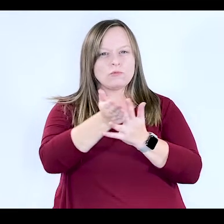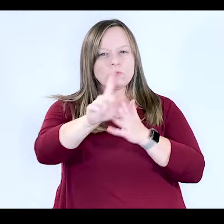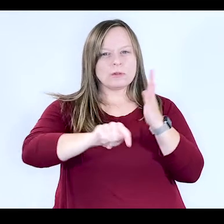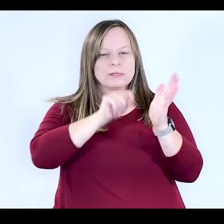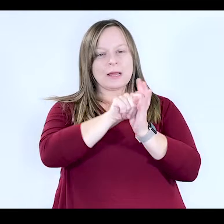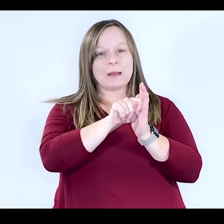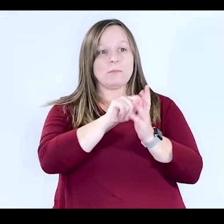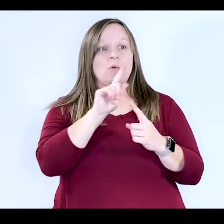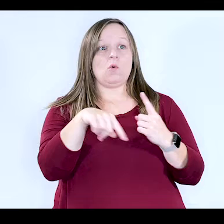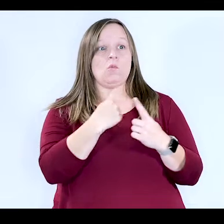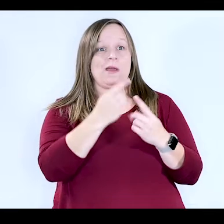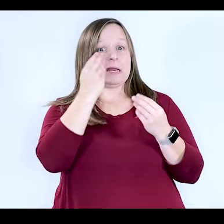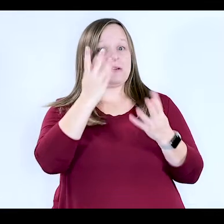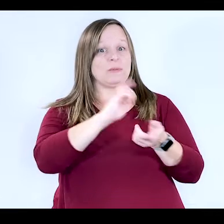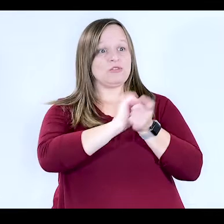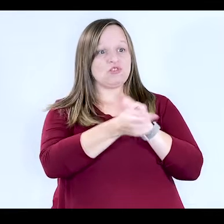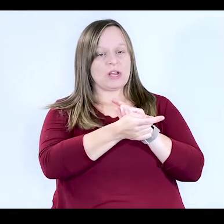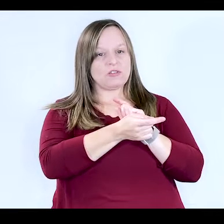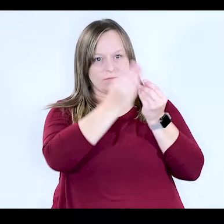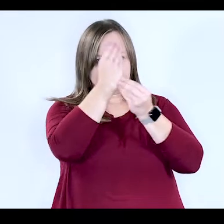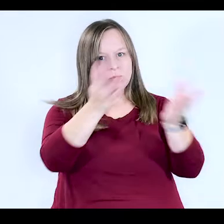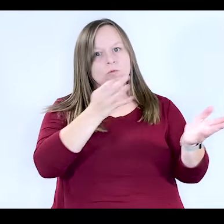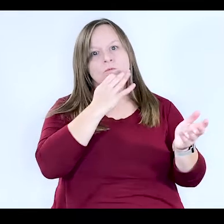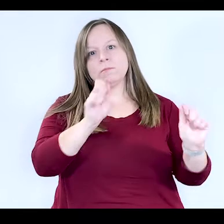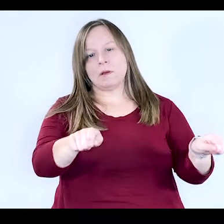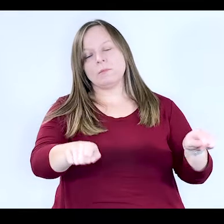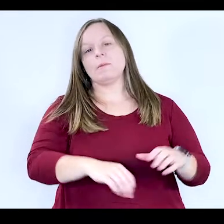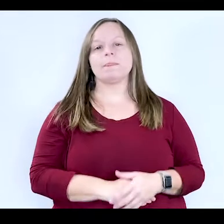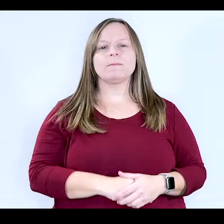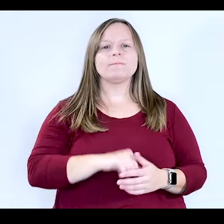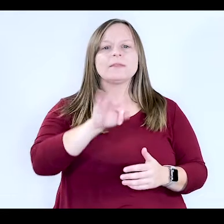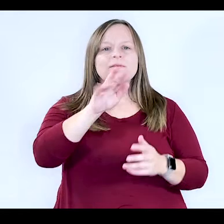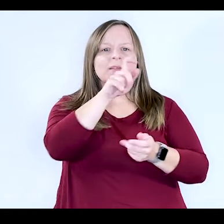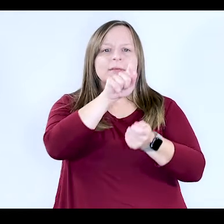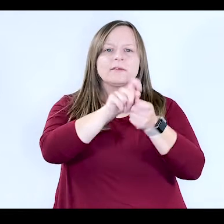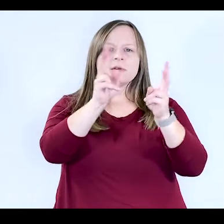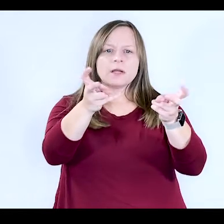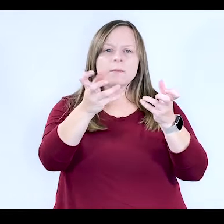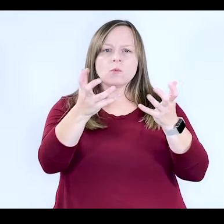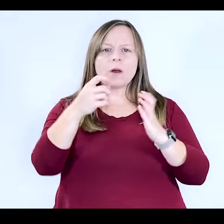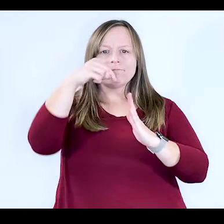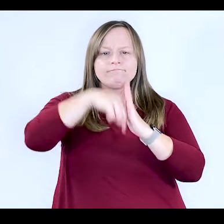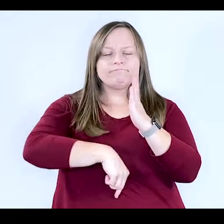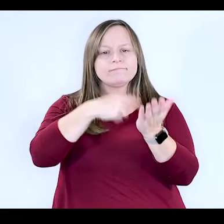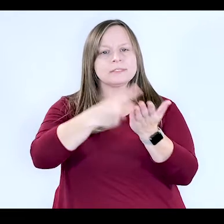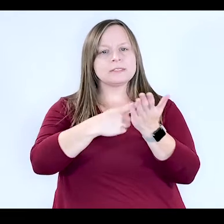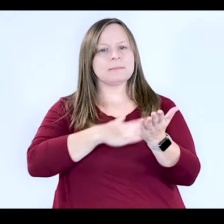and we will do our best to get you information as it changes. If there is a topic that you would like us to discuss,